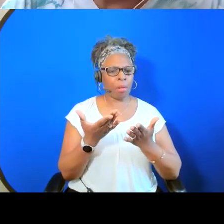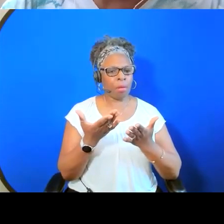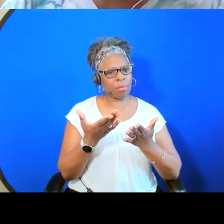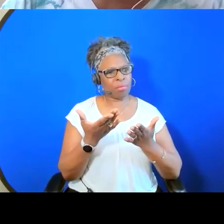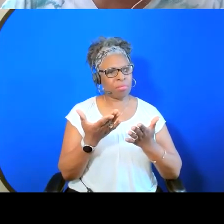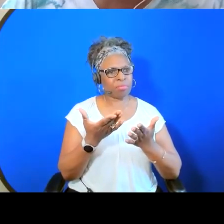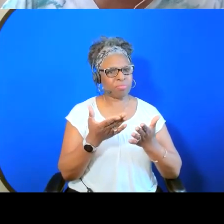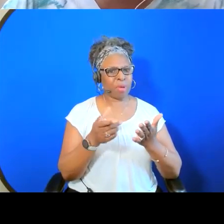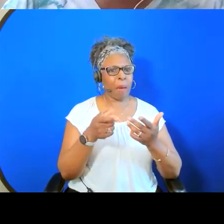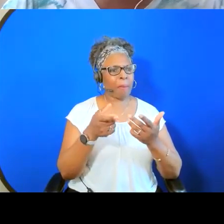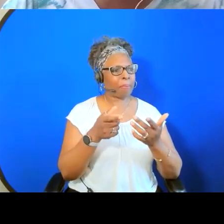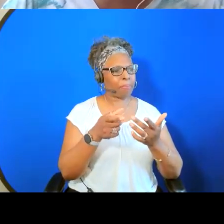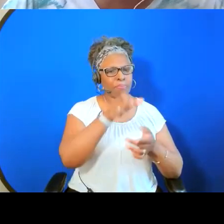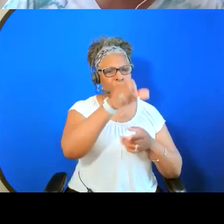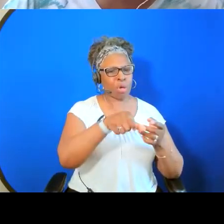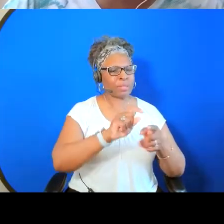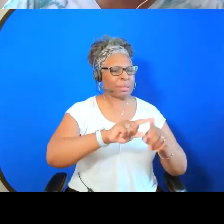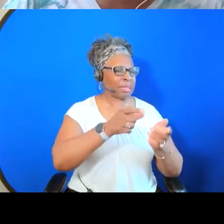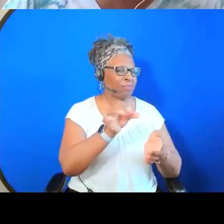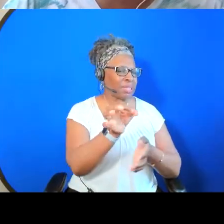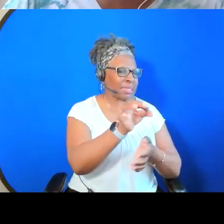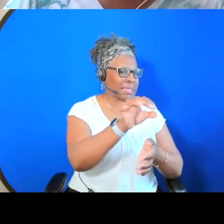And we've, we've looked at them, and they are at the idea on the kind of,